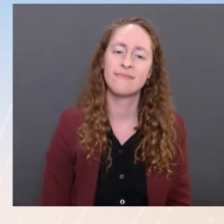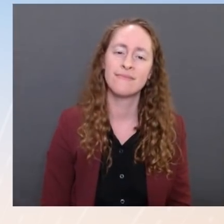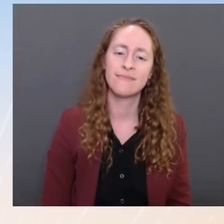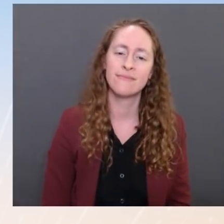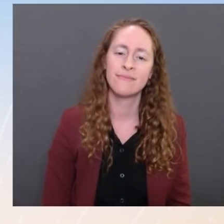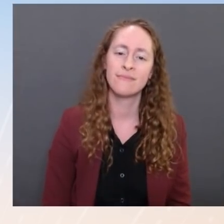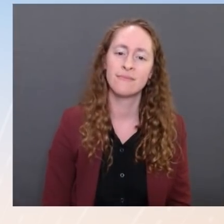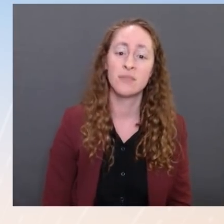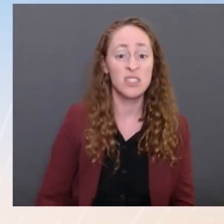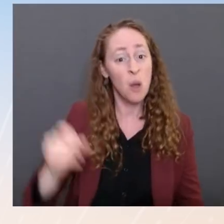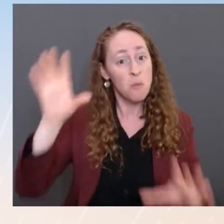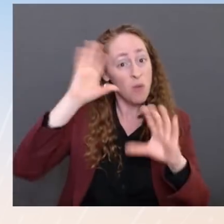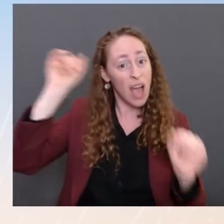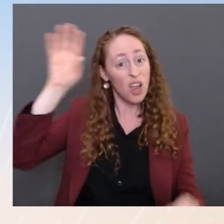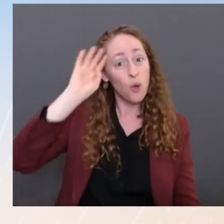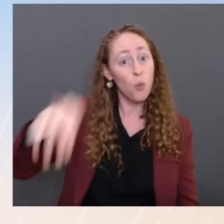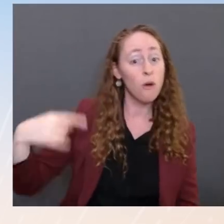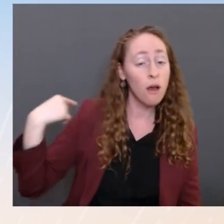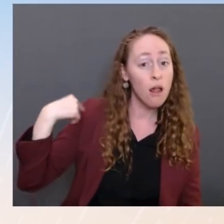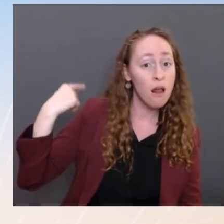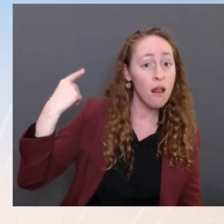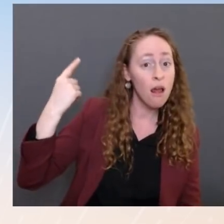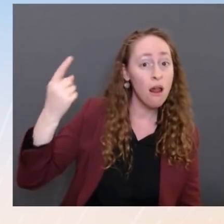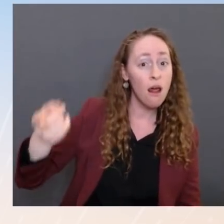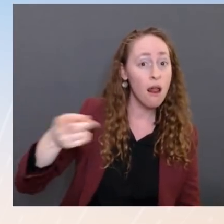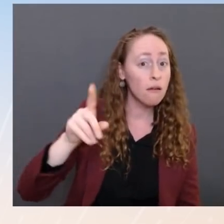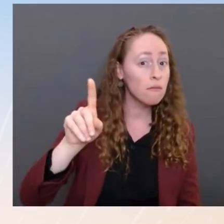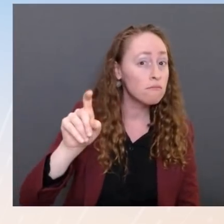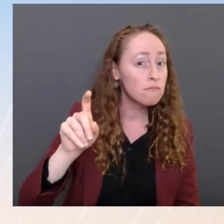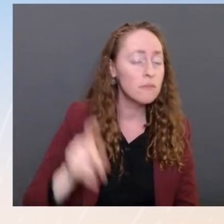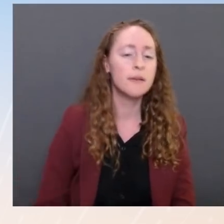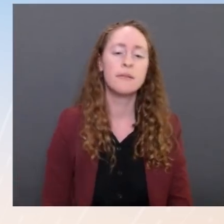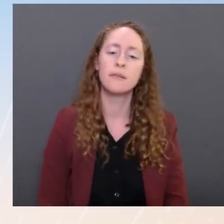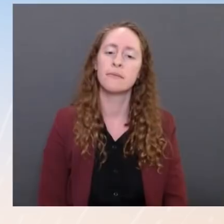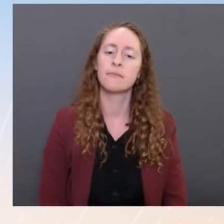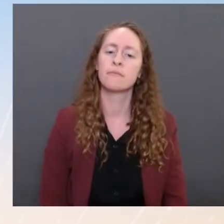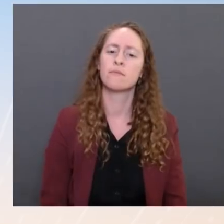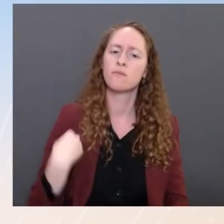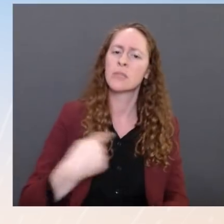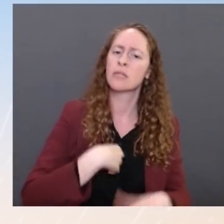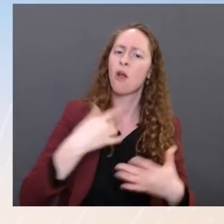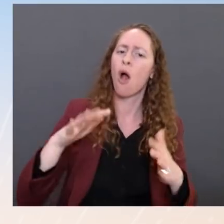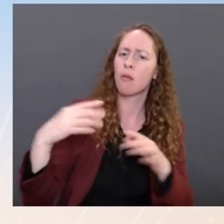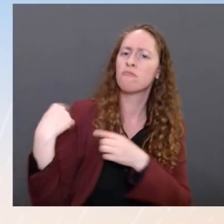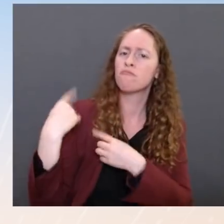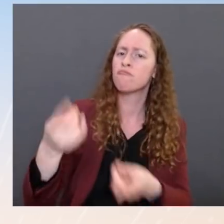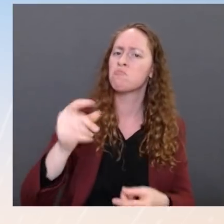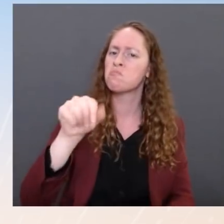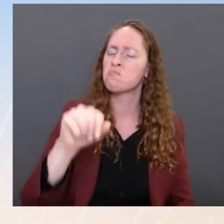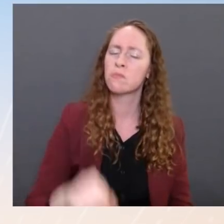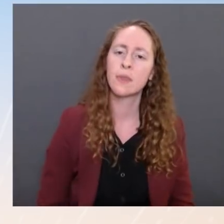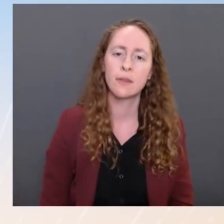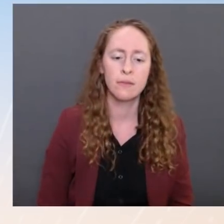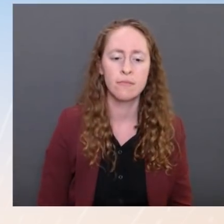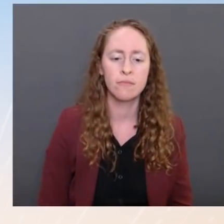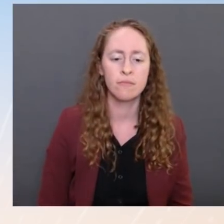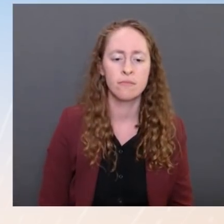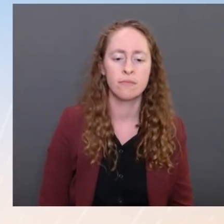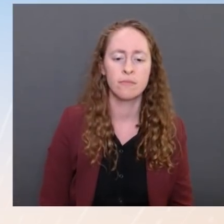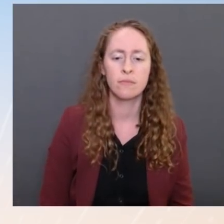Ms. Psaki: This has been something the administration has been working on for some time now. The Press: Okay. On Ukraine: Senator Rand Paul has delayed passage of the aid for Ukraine